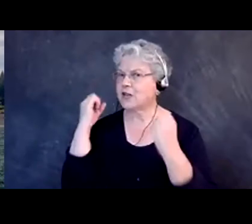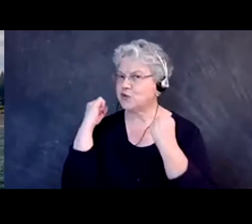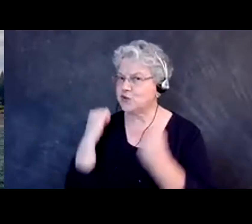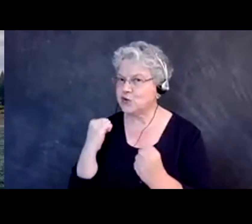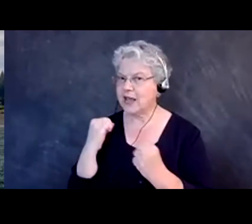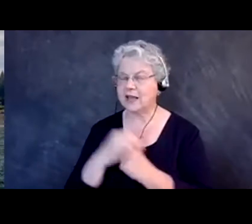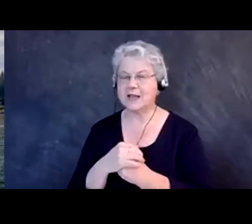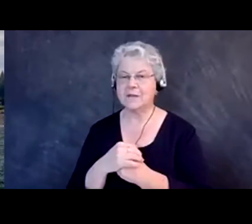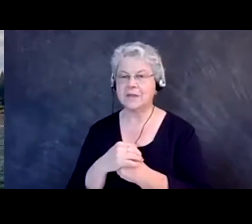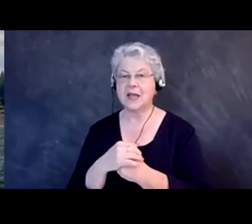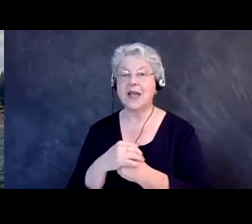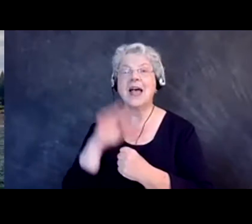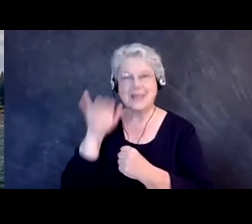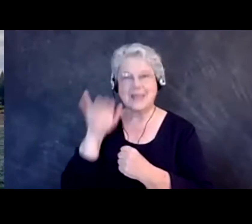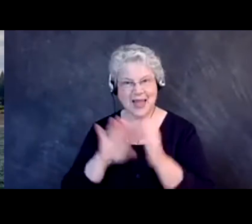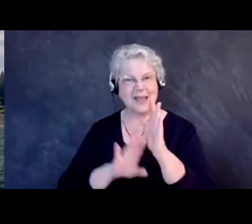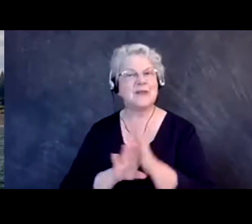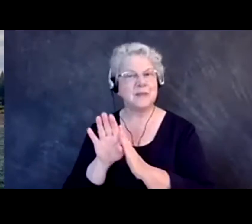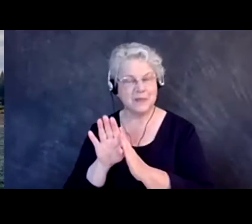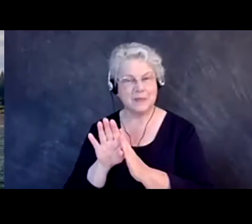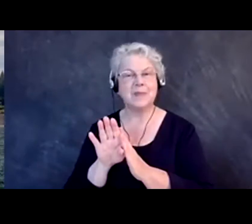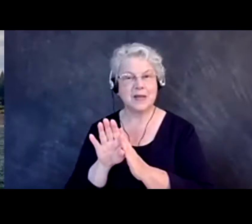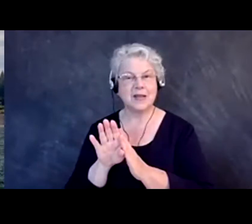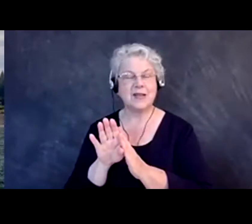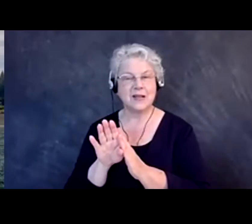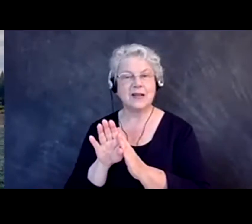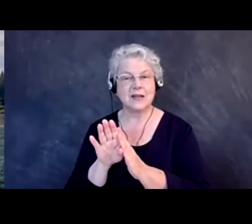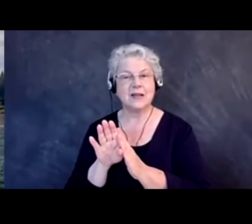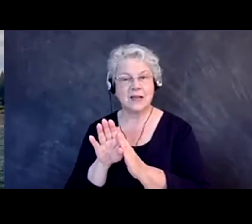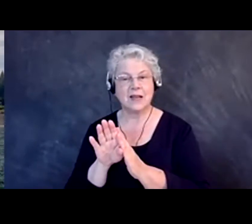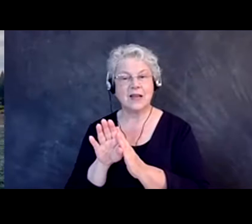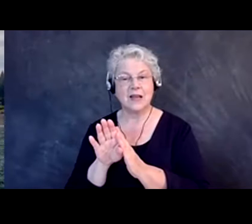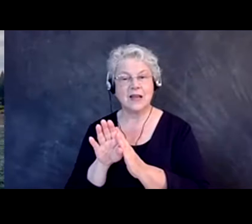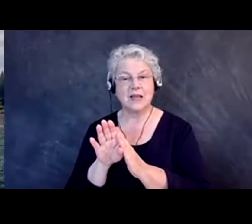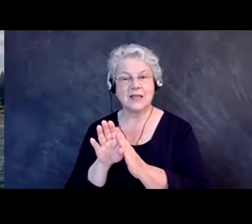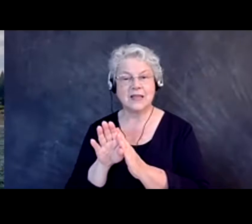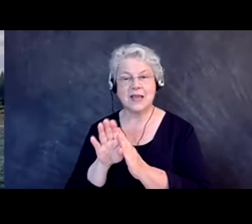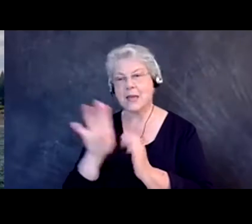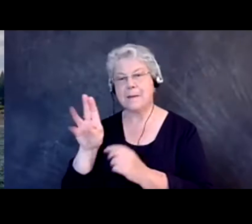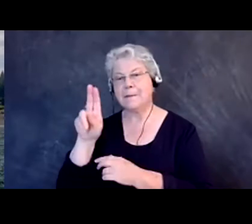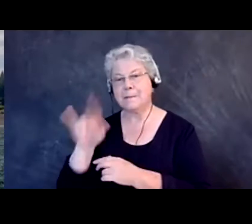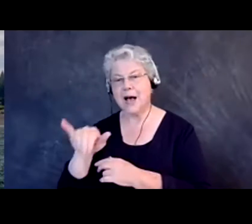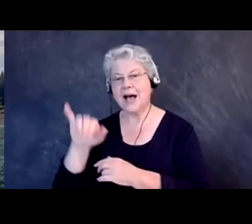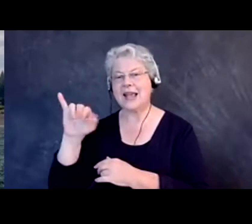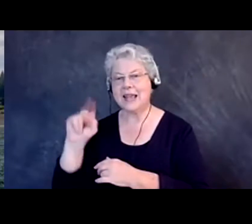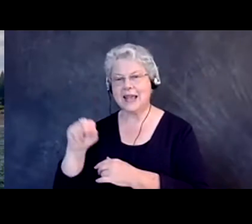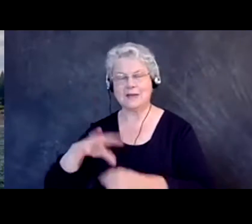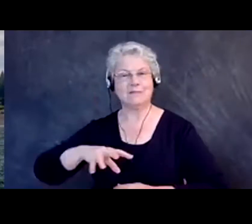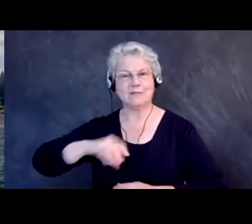then you build the buy-in with those department heads, saying “Hey, I really want to highlight